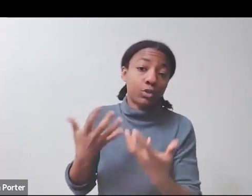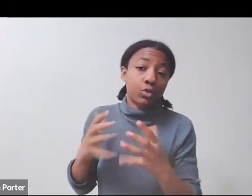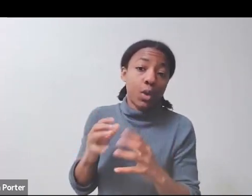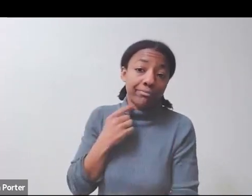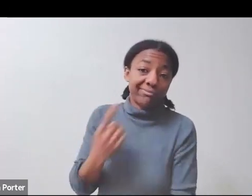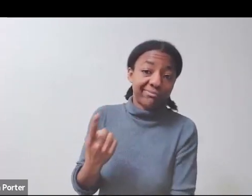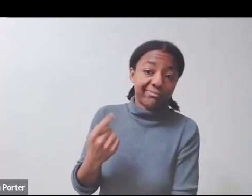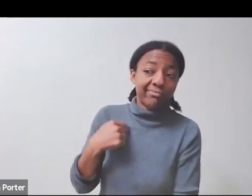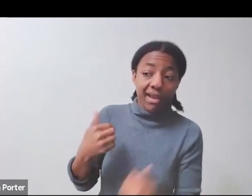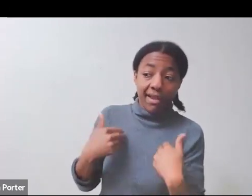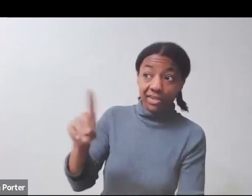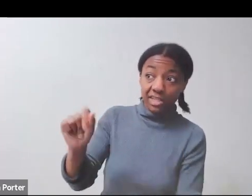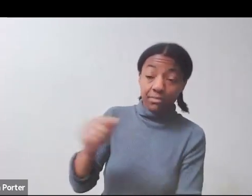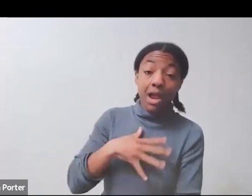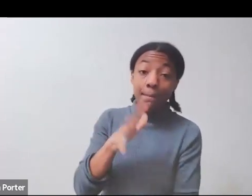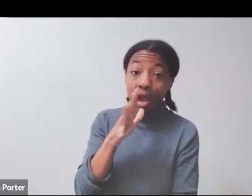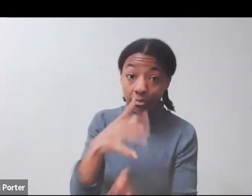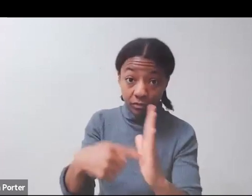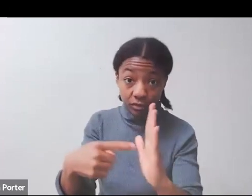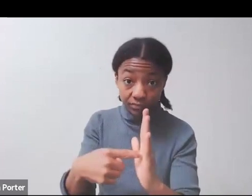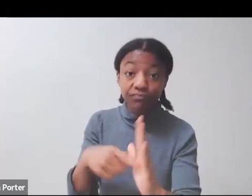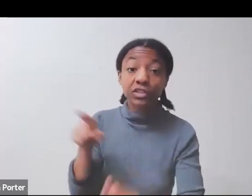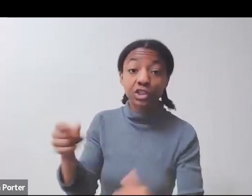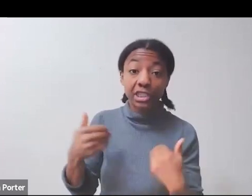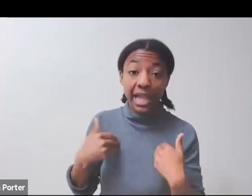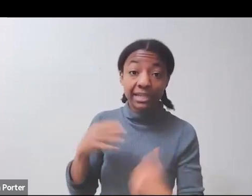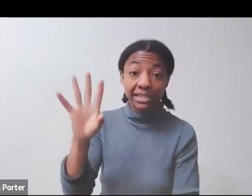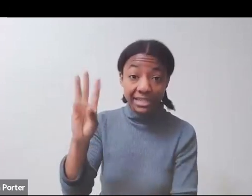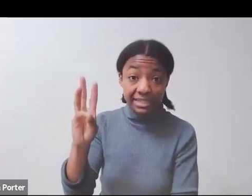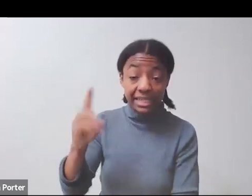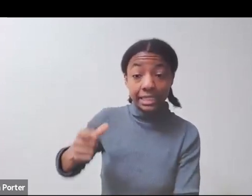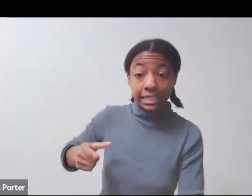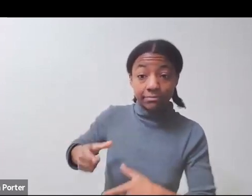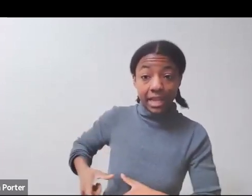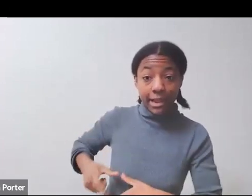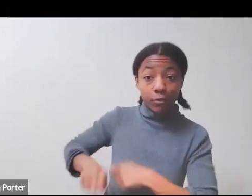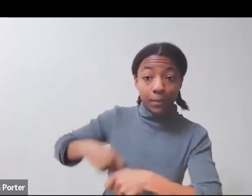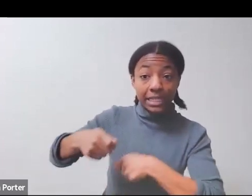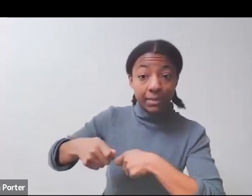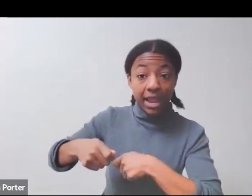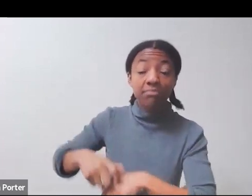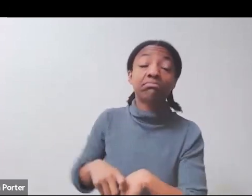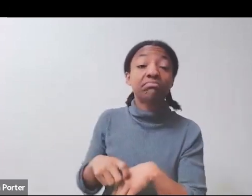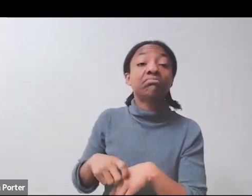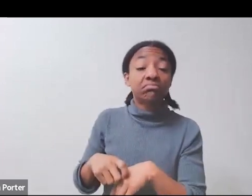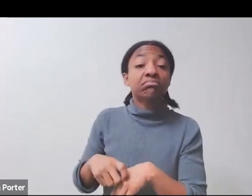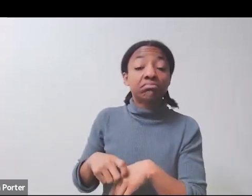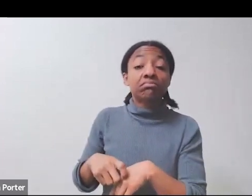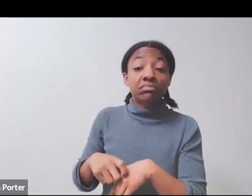and she has an accessibility parking placard. For a number of years, you could have said to her, "Do you have a disability?" She would have said, "No."